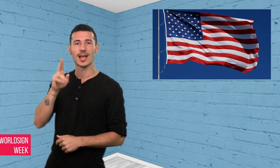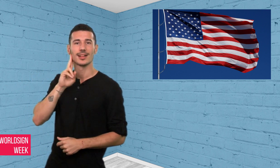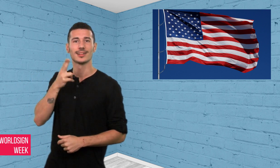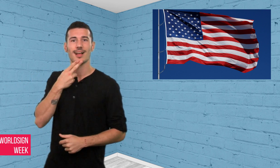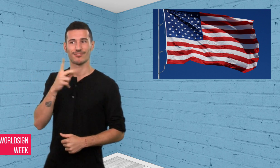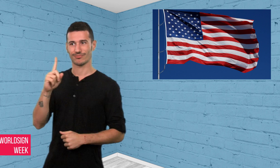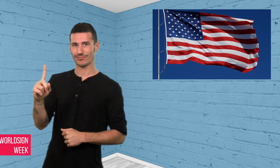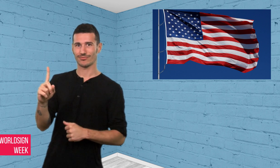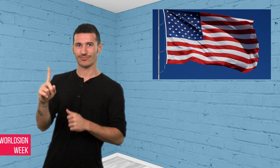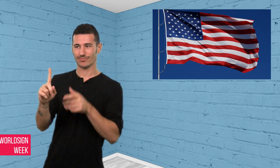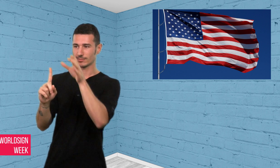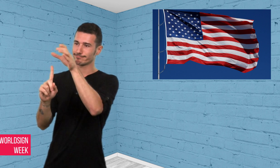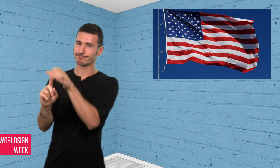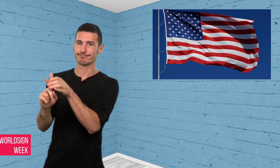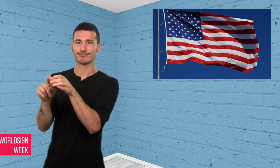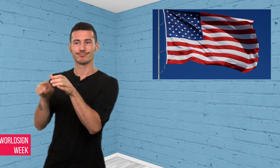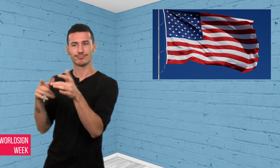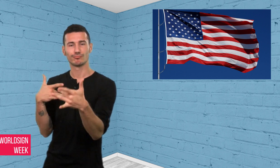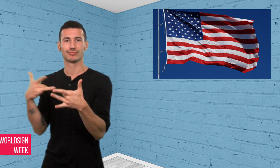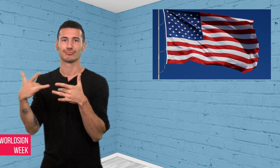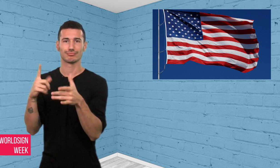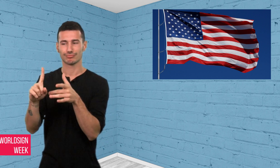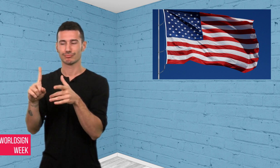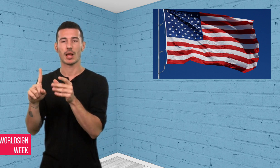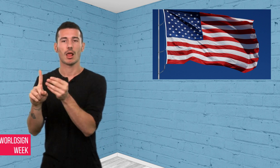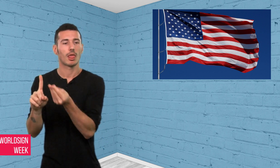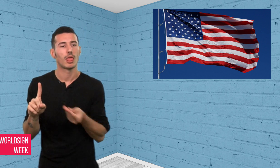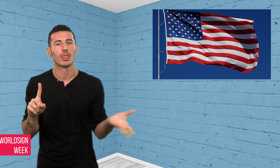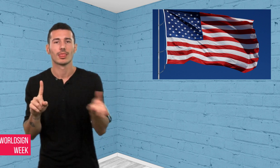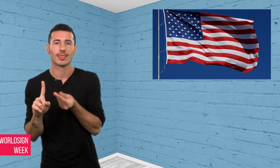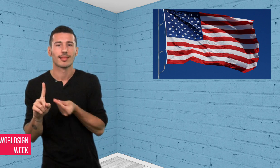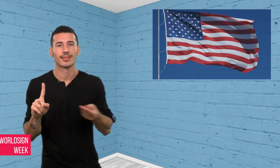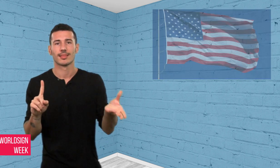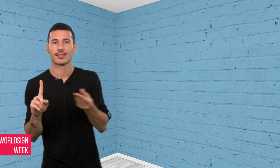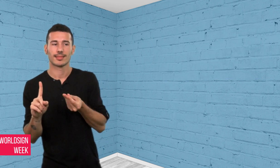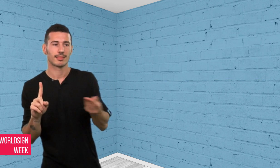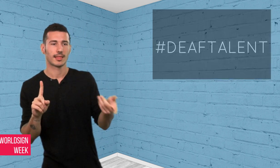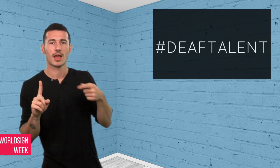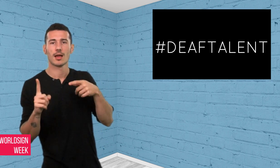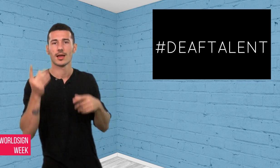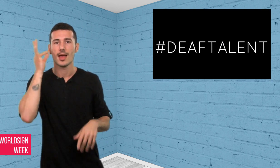Many Deaf roles were given to hearing people